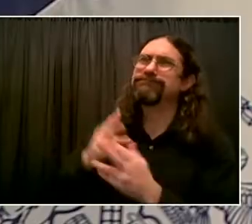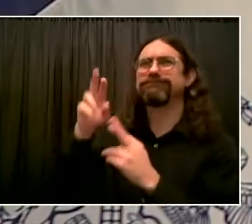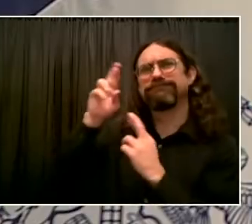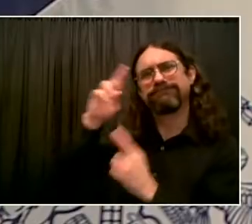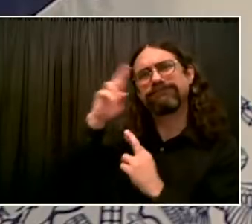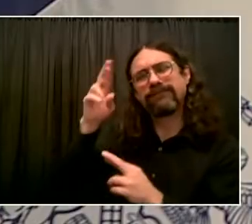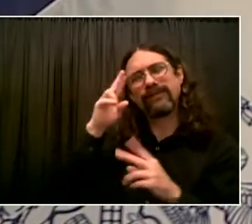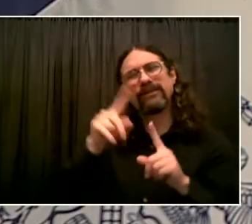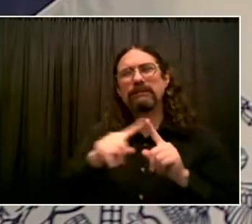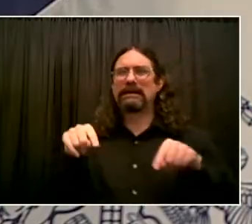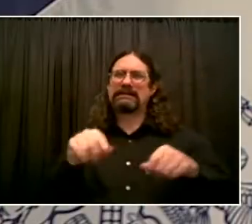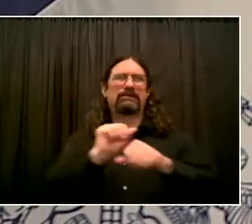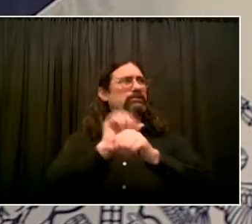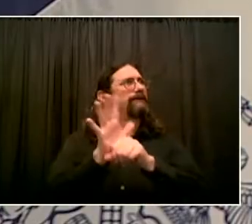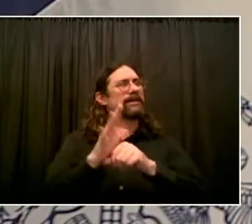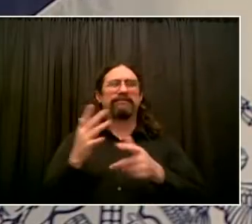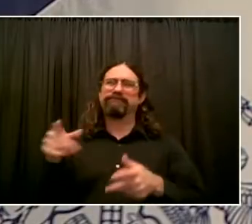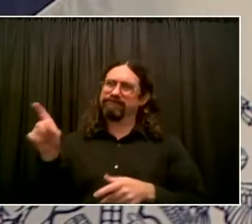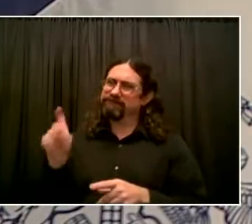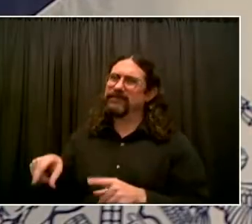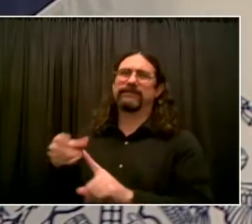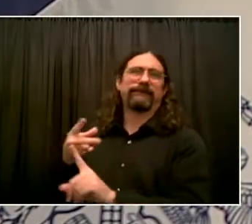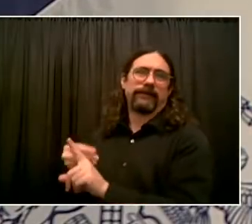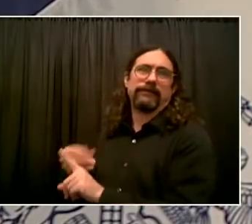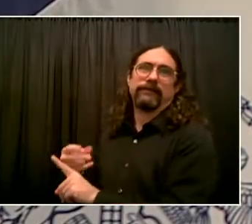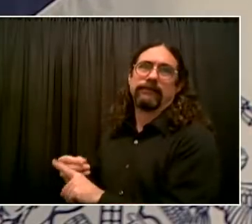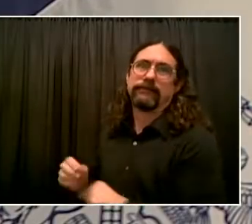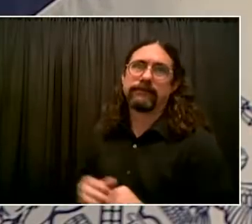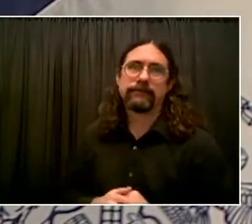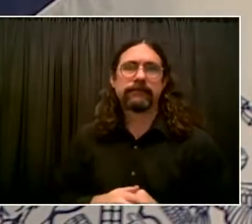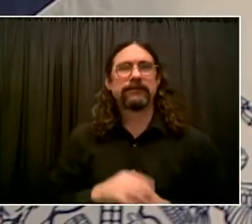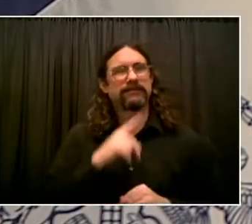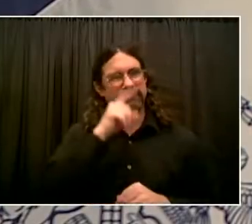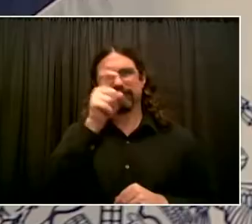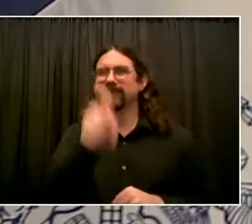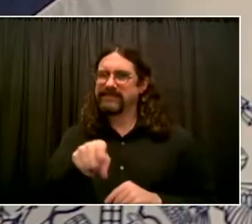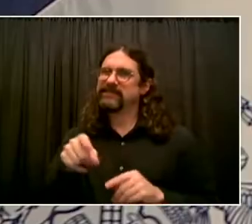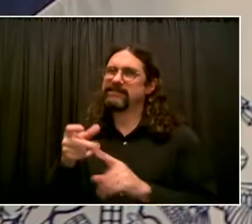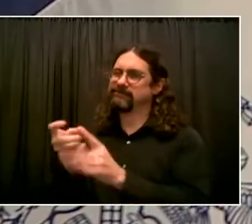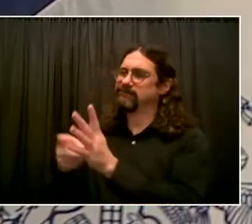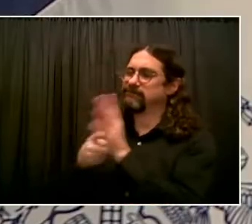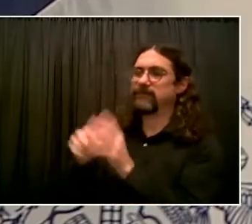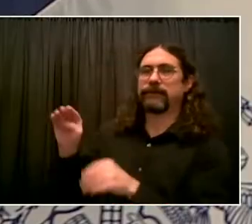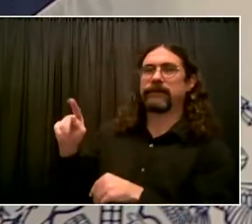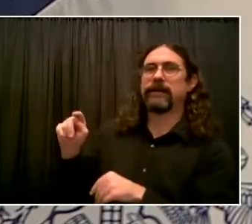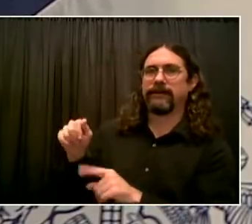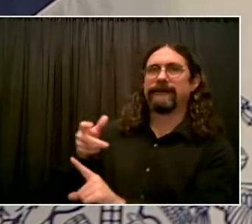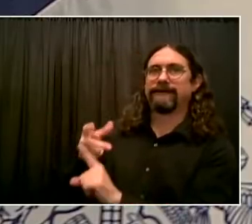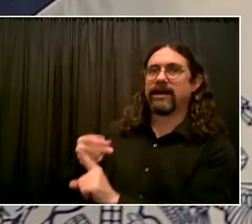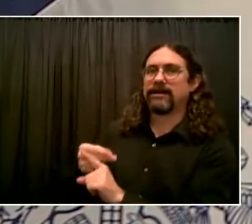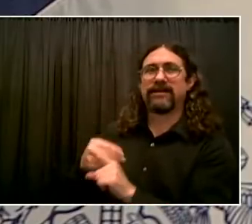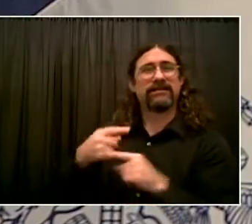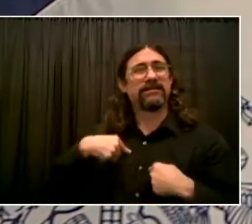WE THANK THEM. THEY HAVE BEEN HEROS OF THE CRISIS.